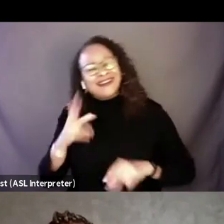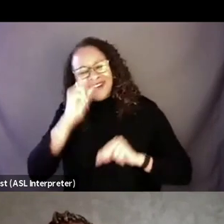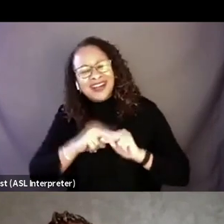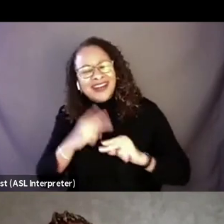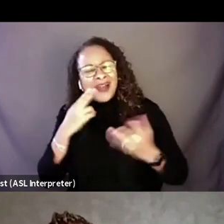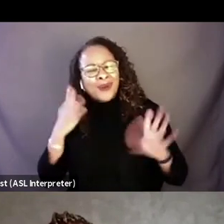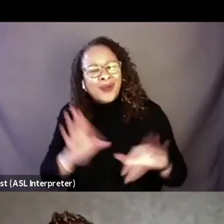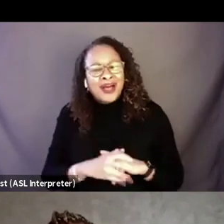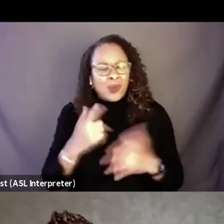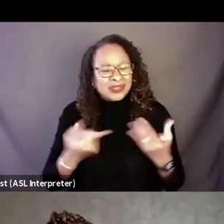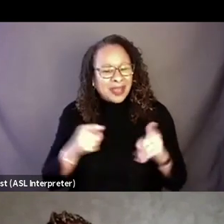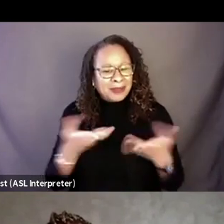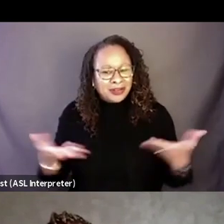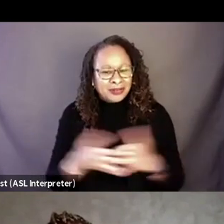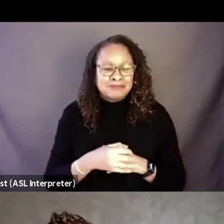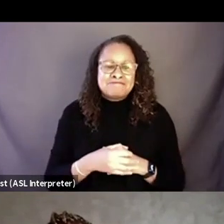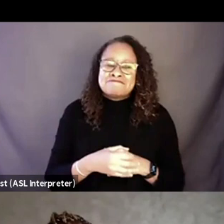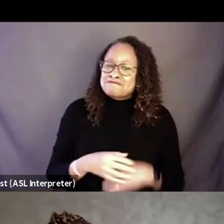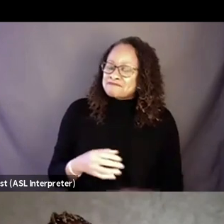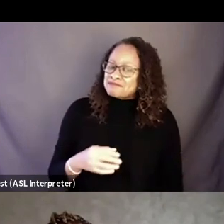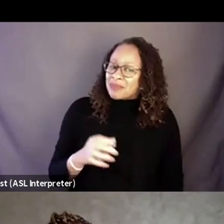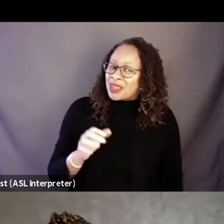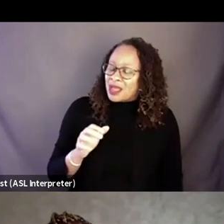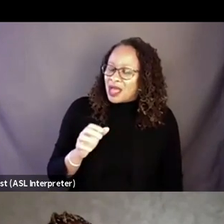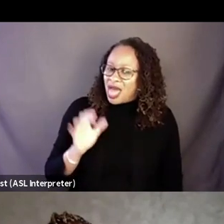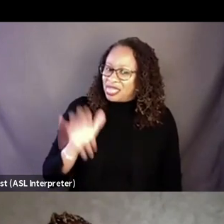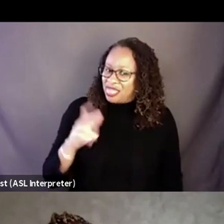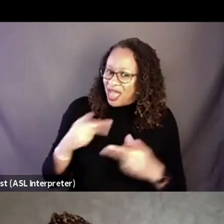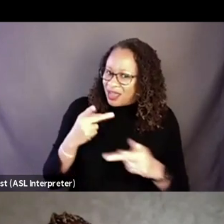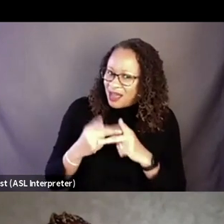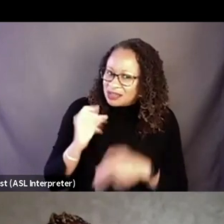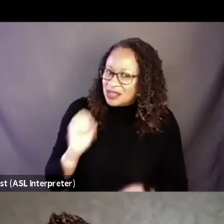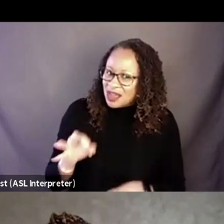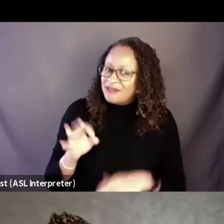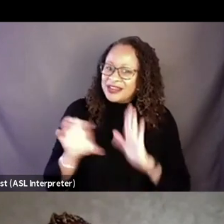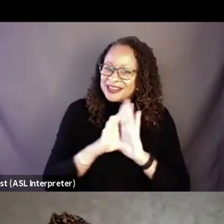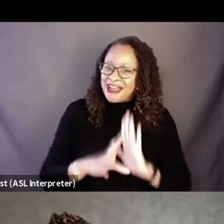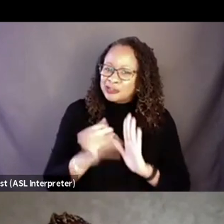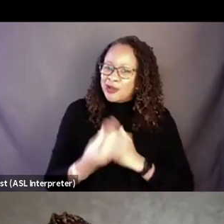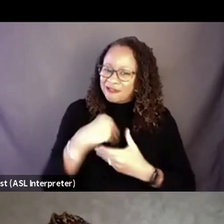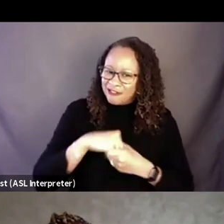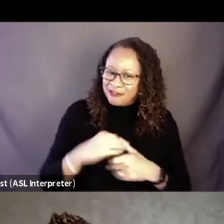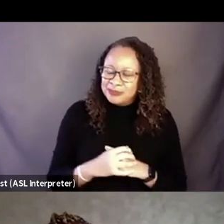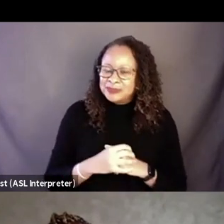And that kind of, I think that kind of character and engagement and I was so lucky to